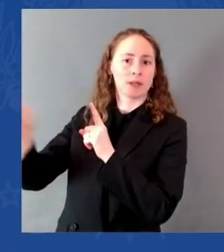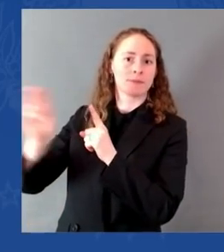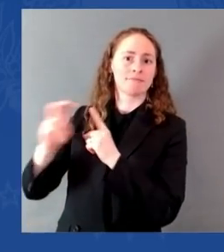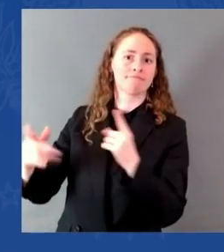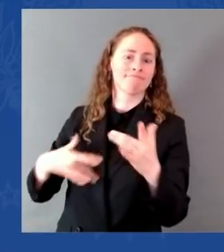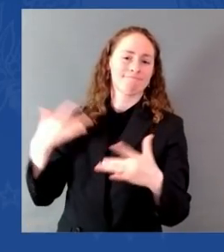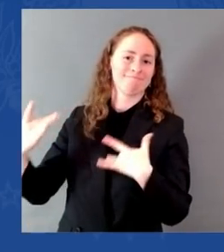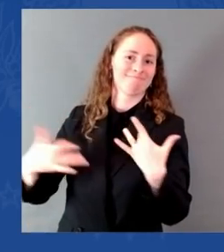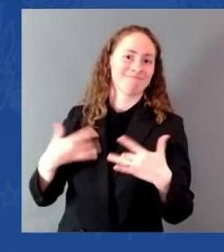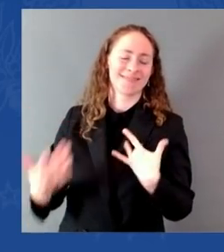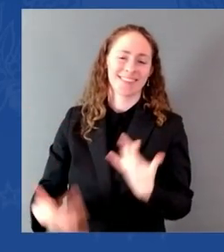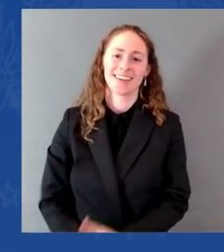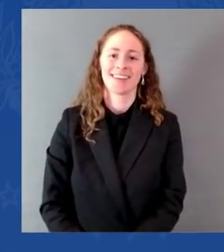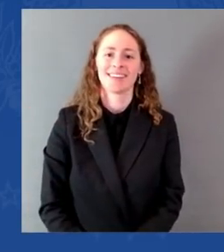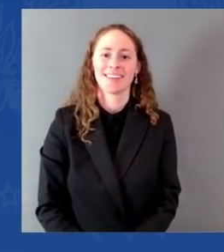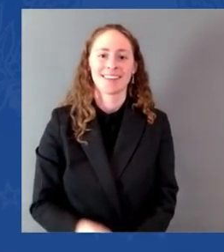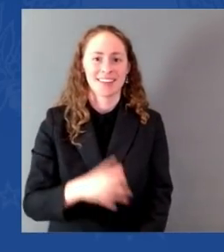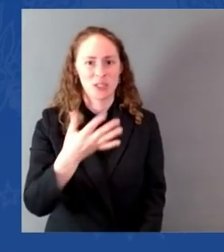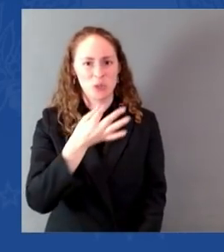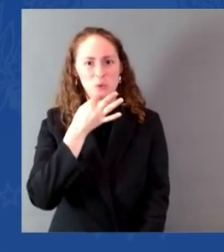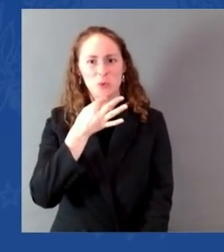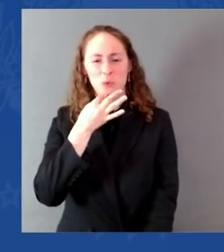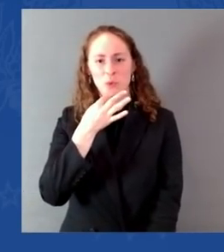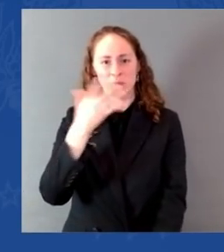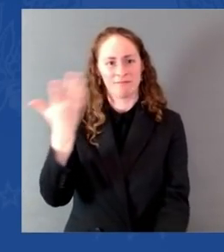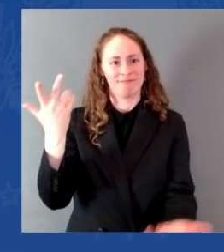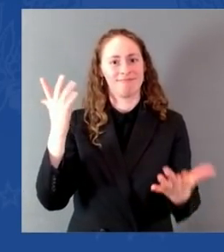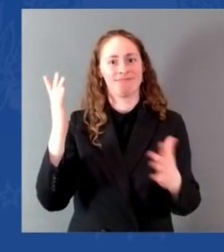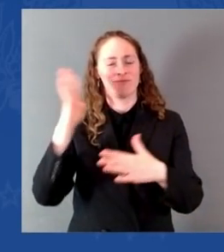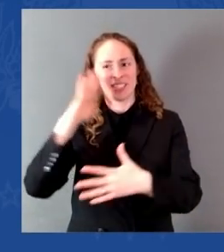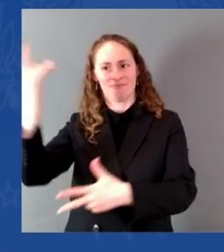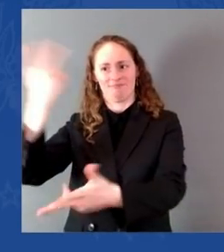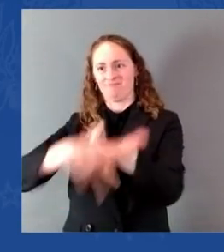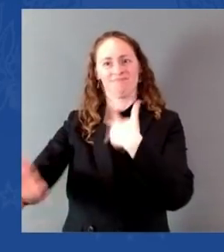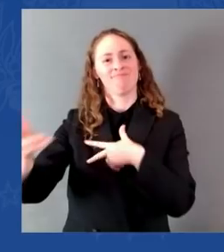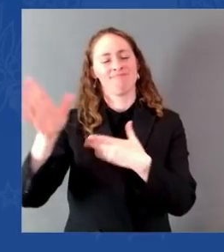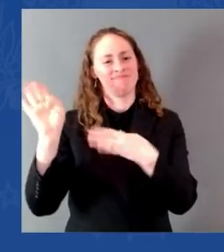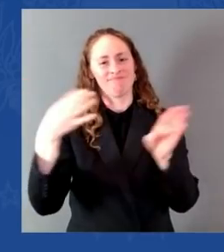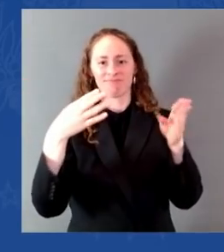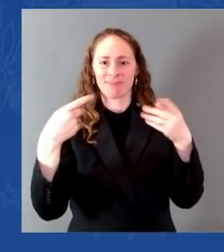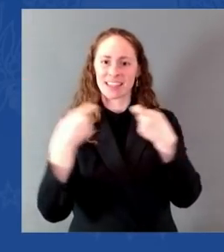Thankfully, thanks to the Biden team, the bill sets aside $500 million to train.